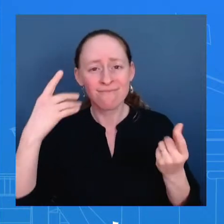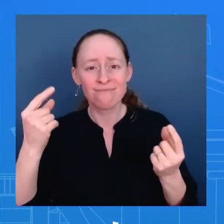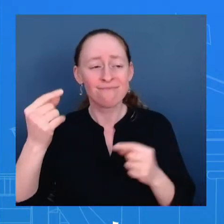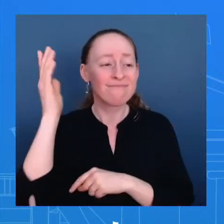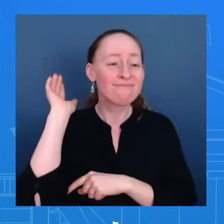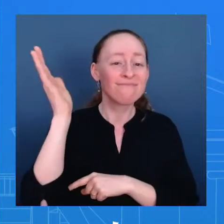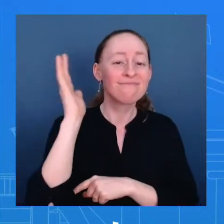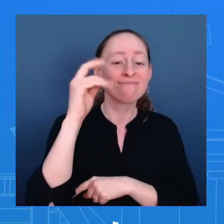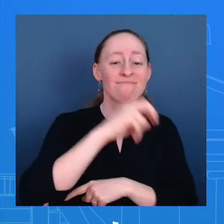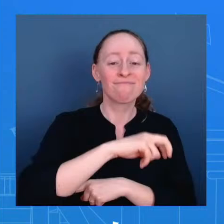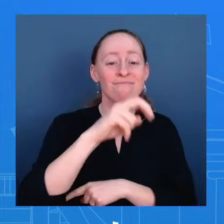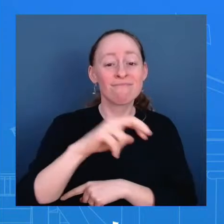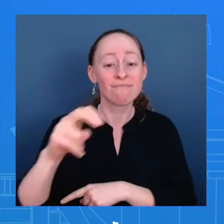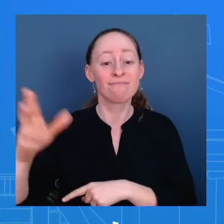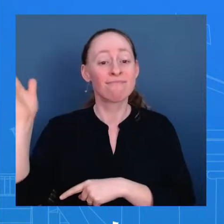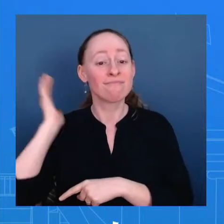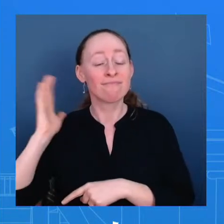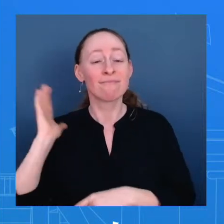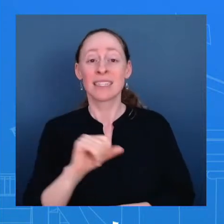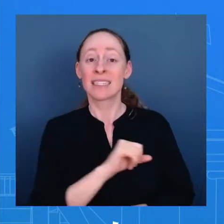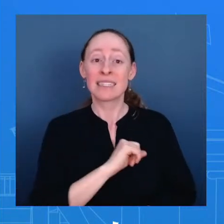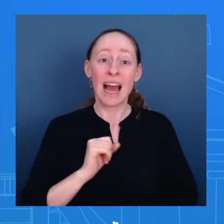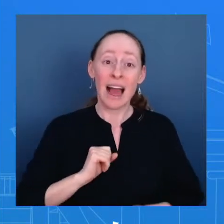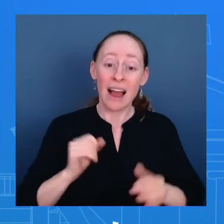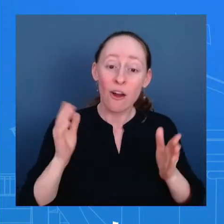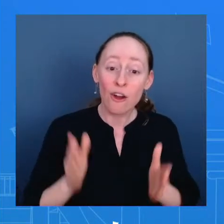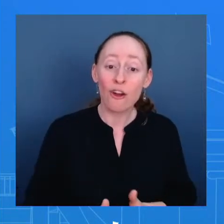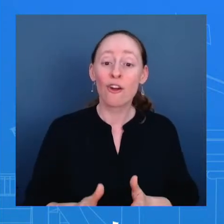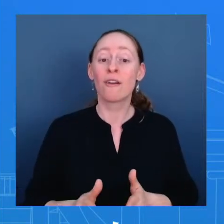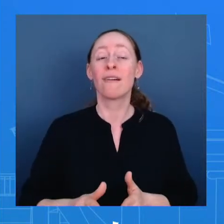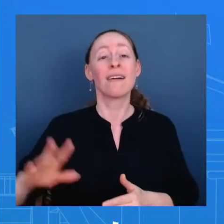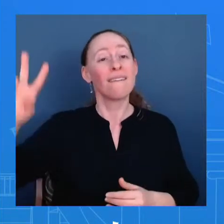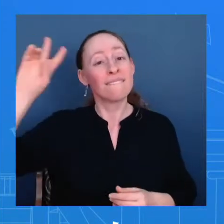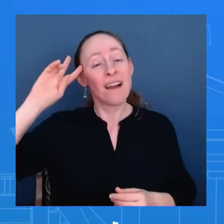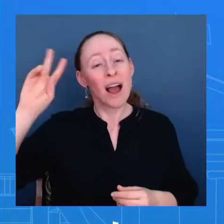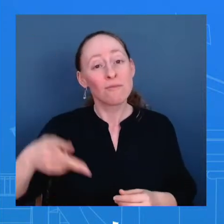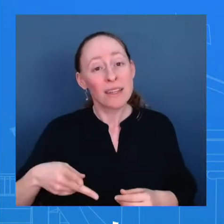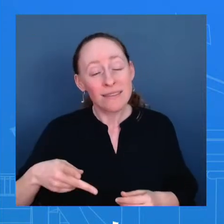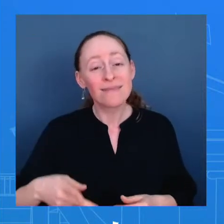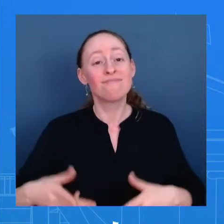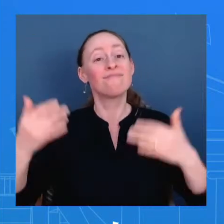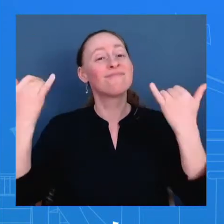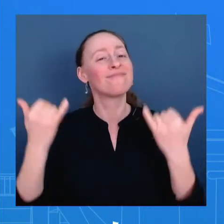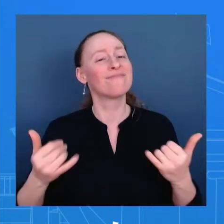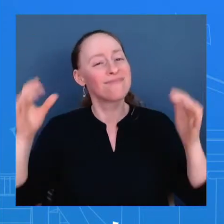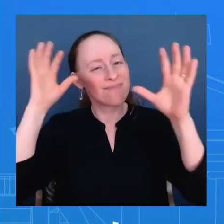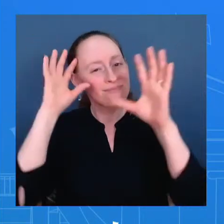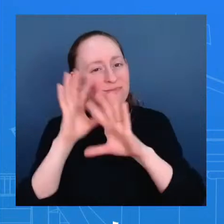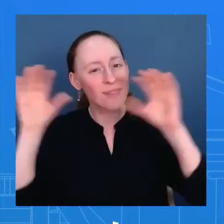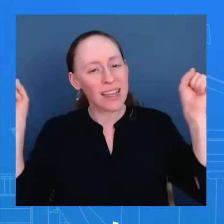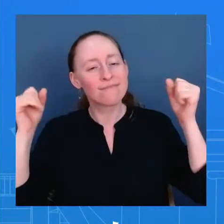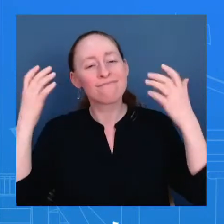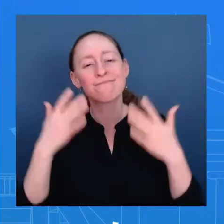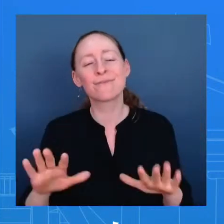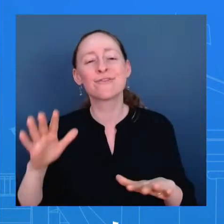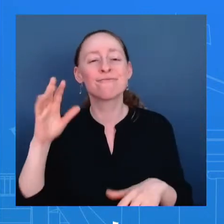as Vice President, and now President. And this is an incredible, important, impactful -- impactful moment.